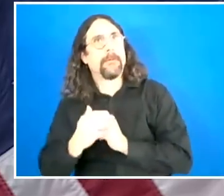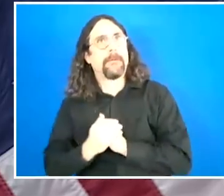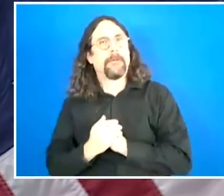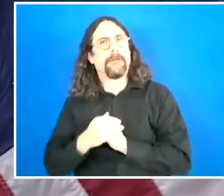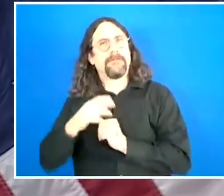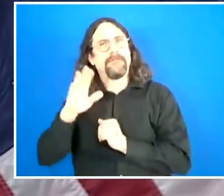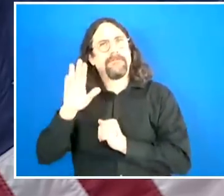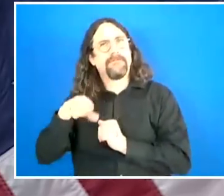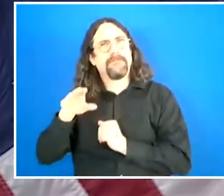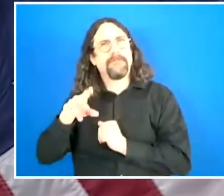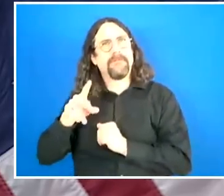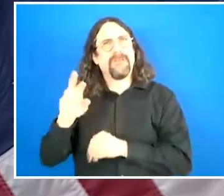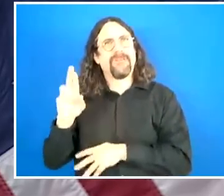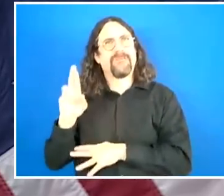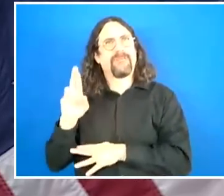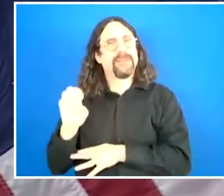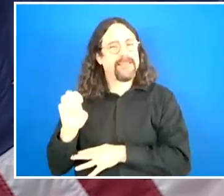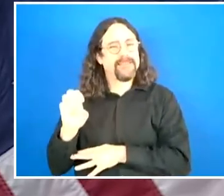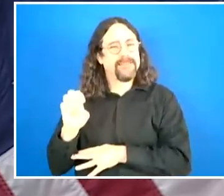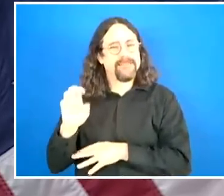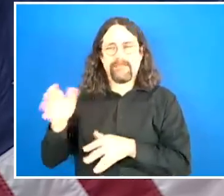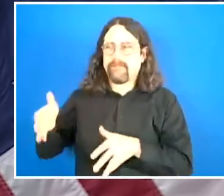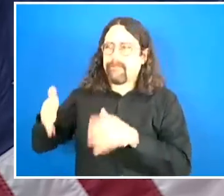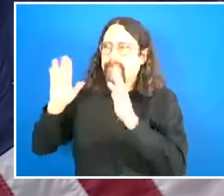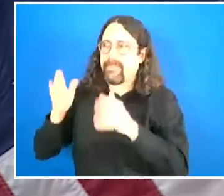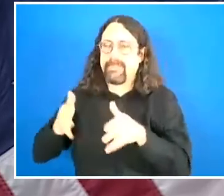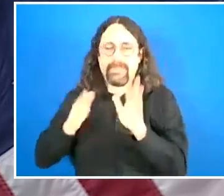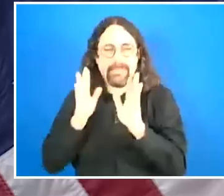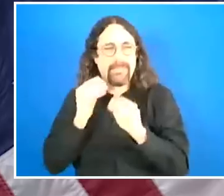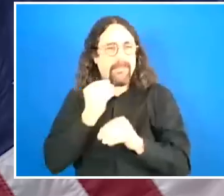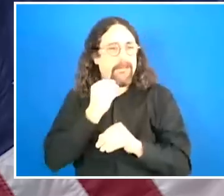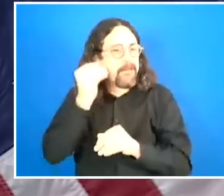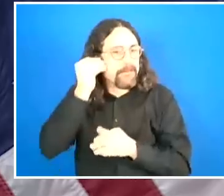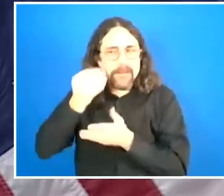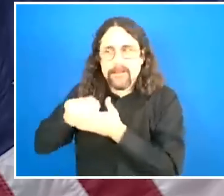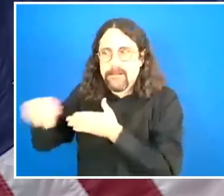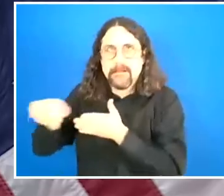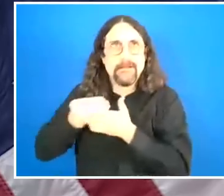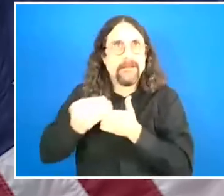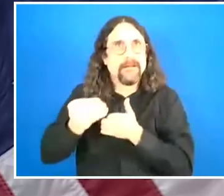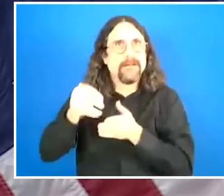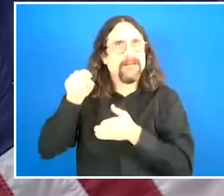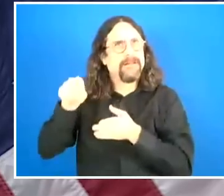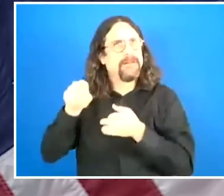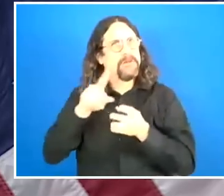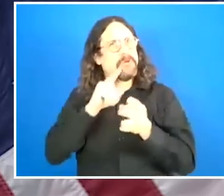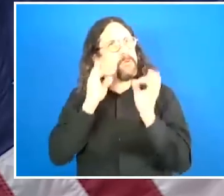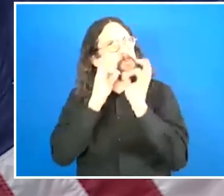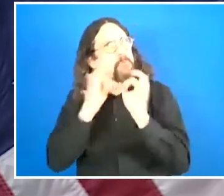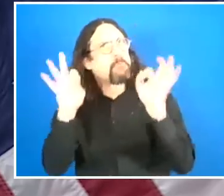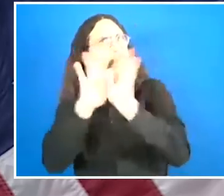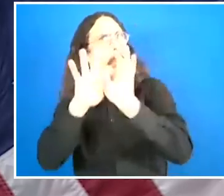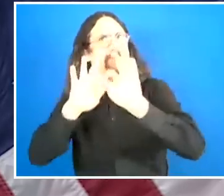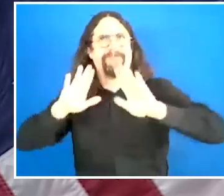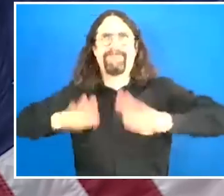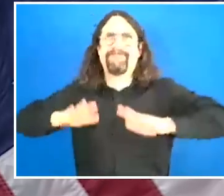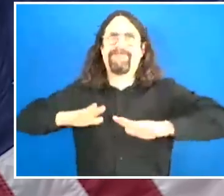MAJOR PART OF THE TAX BASE. WHAT'S YOUR